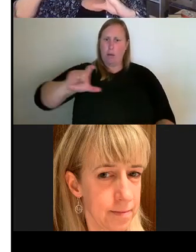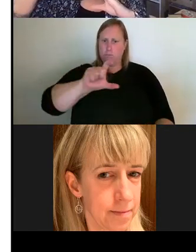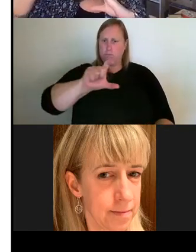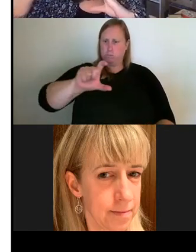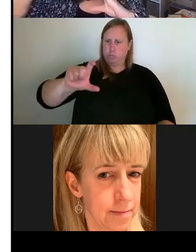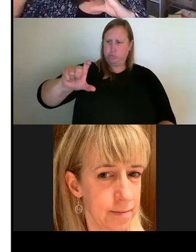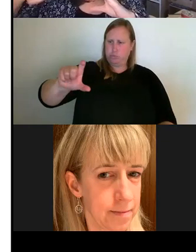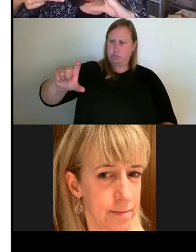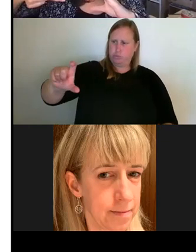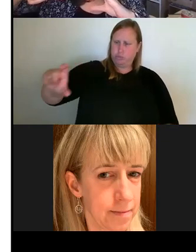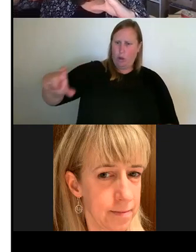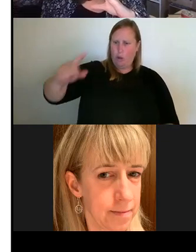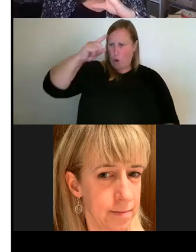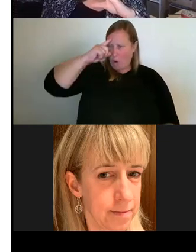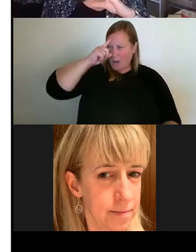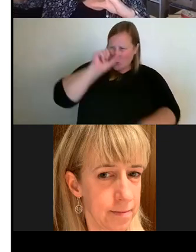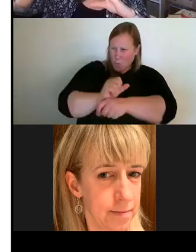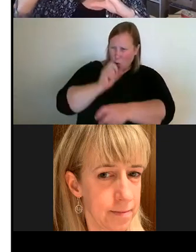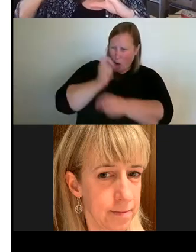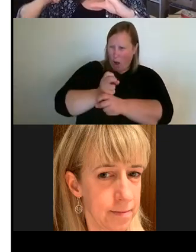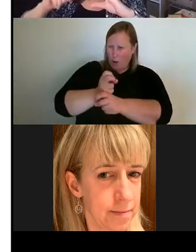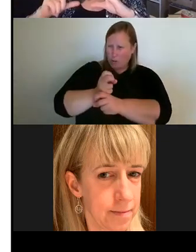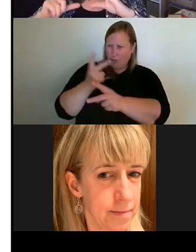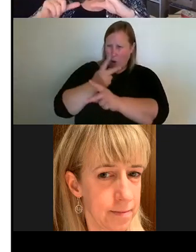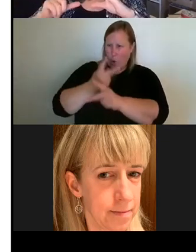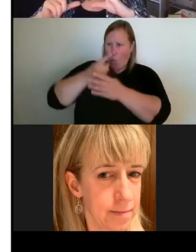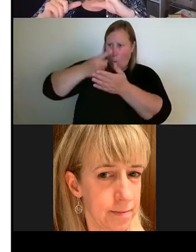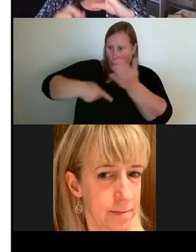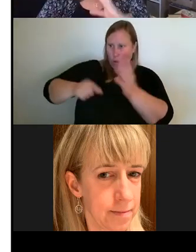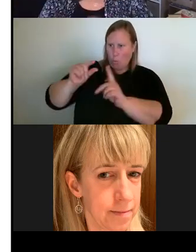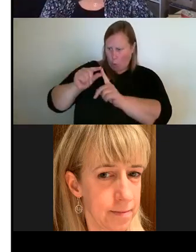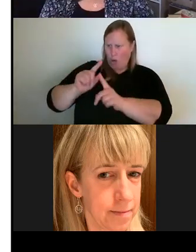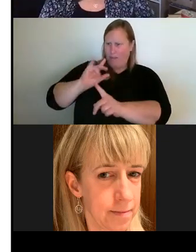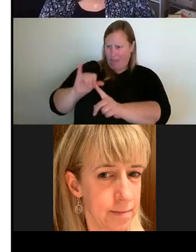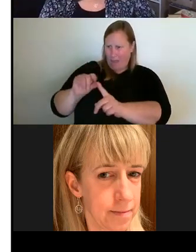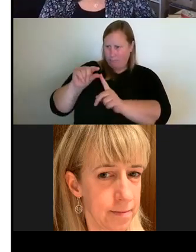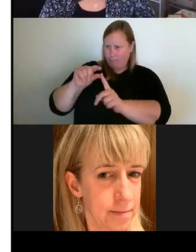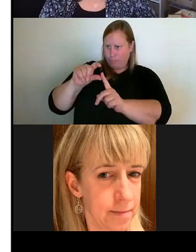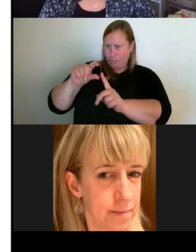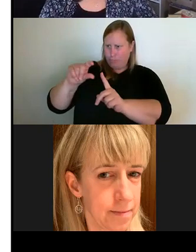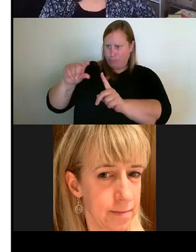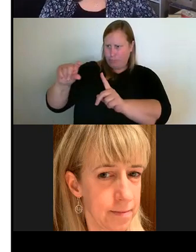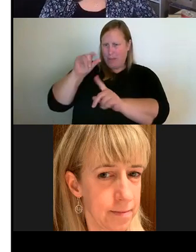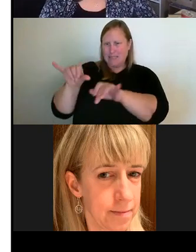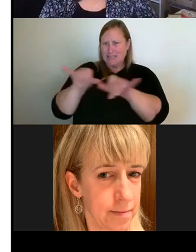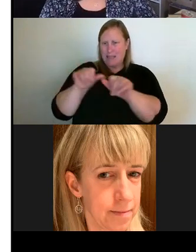brain has to work harder to decipher the word. That's why there is a strong preference.